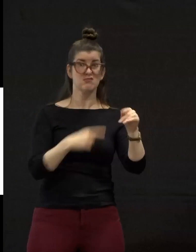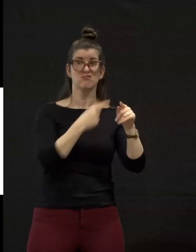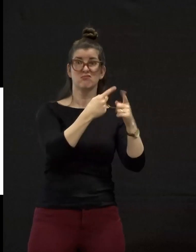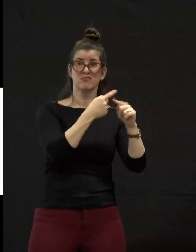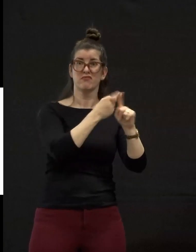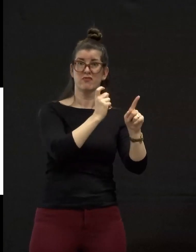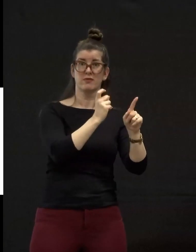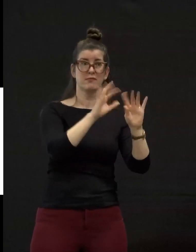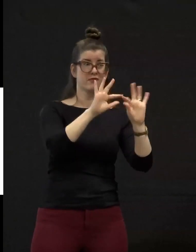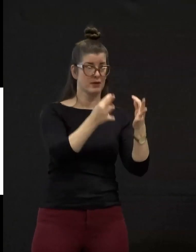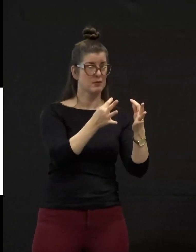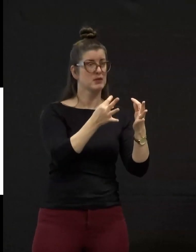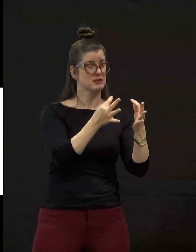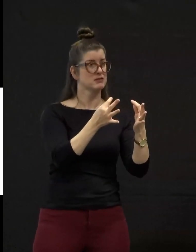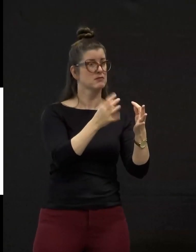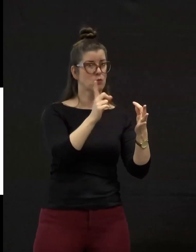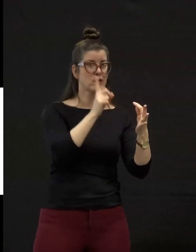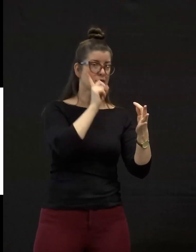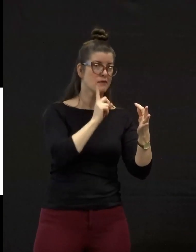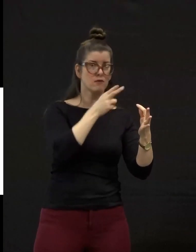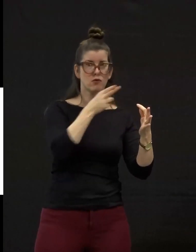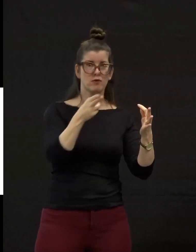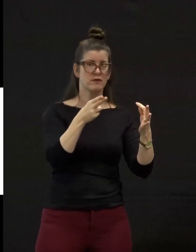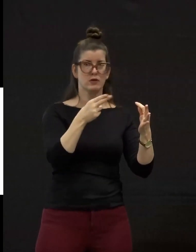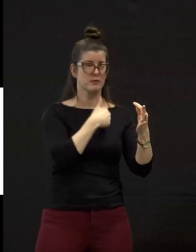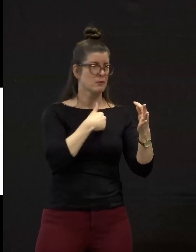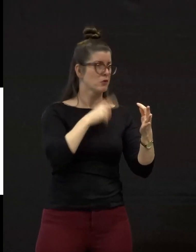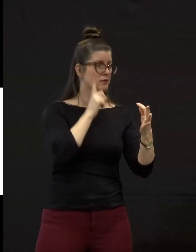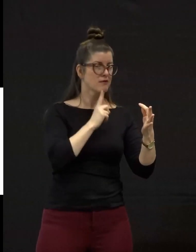where there was a deaf or hard of hearing or deafblind family member.